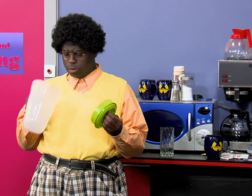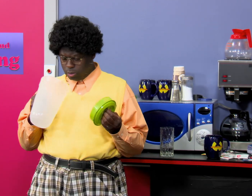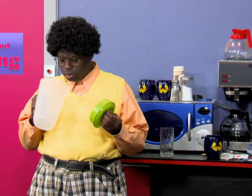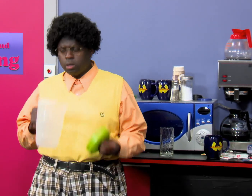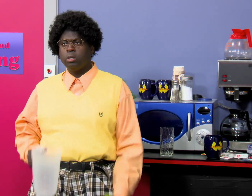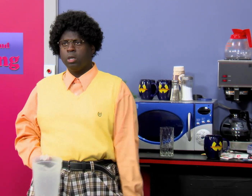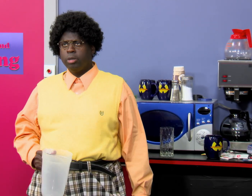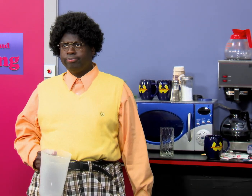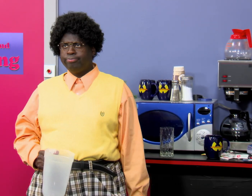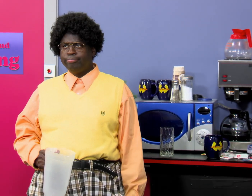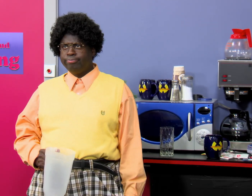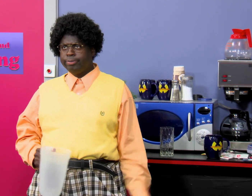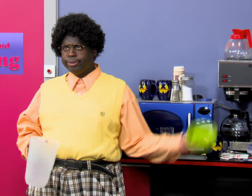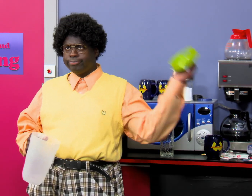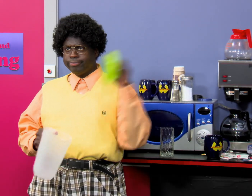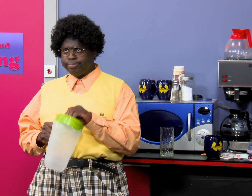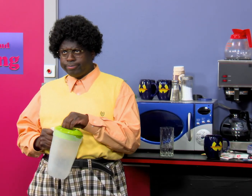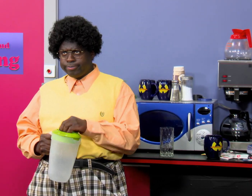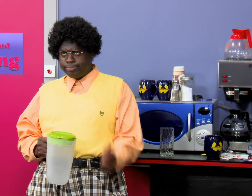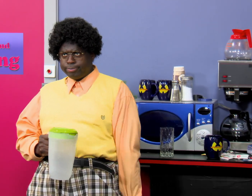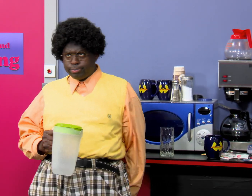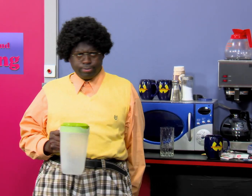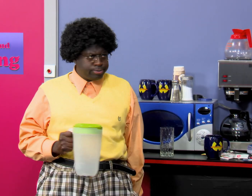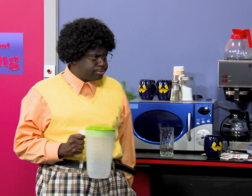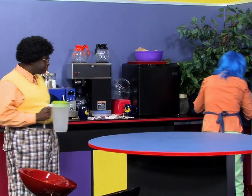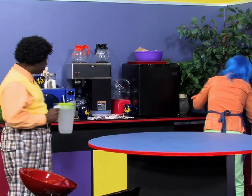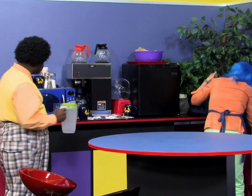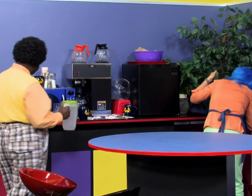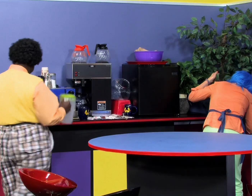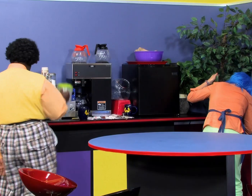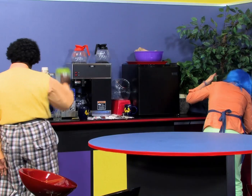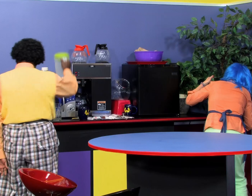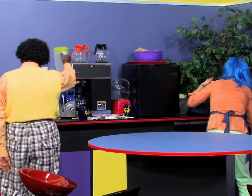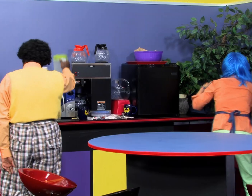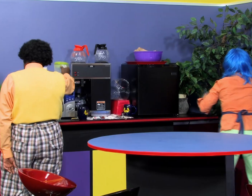OH. HMM!.